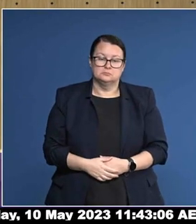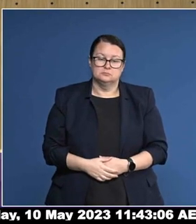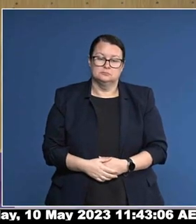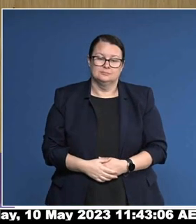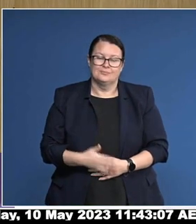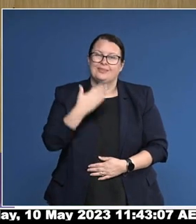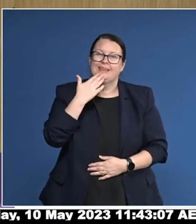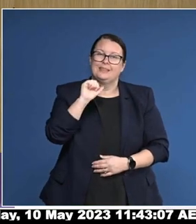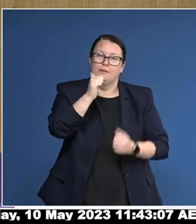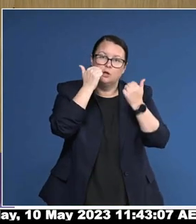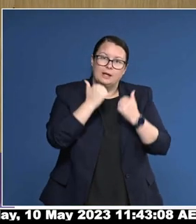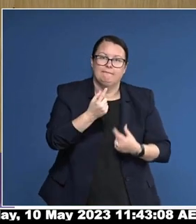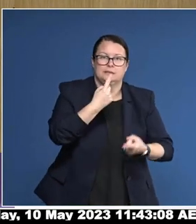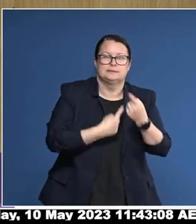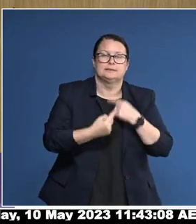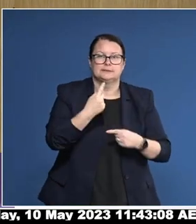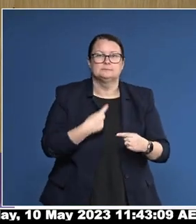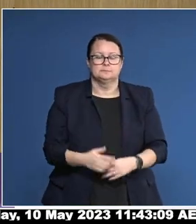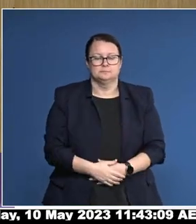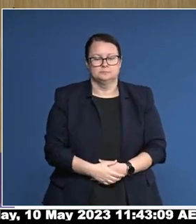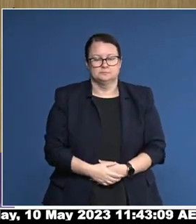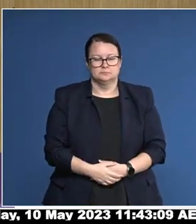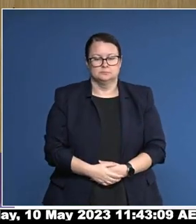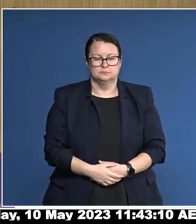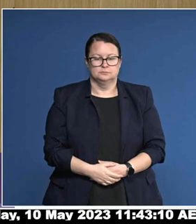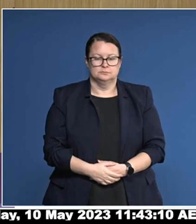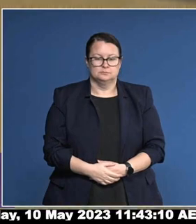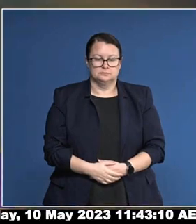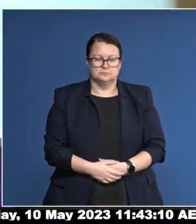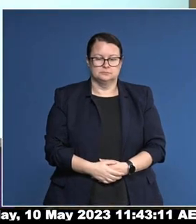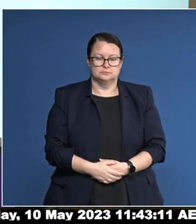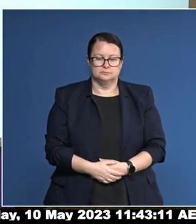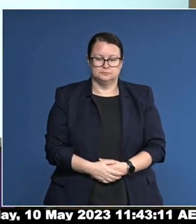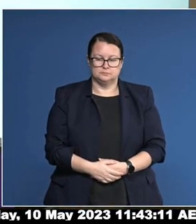Thank you. COMMISSIONER McEWIN: Ms Stevenson, one question from me, and it